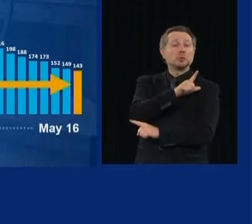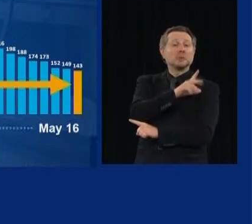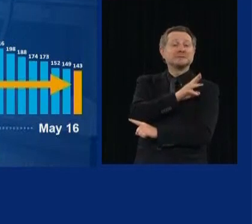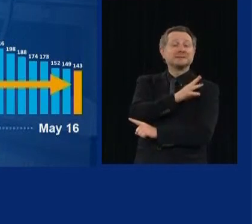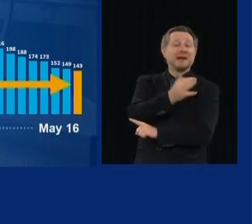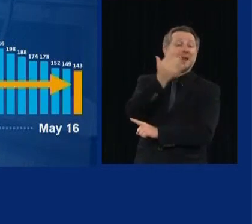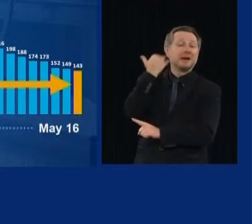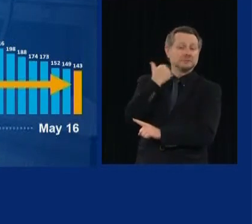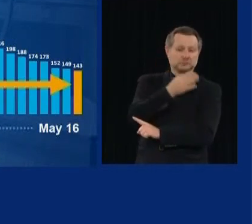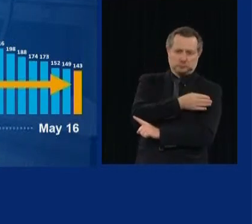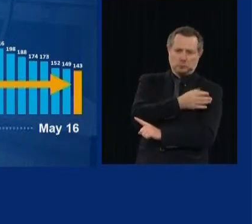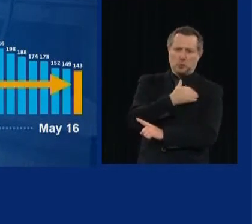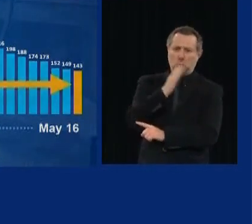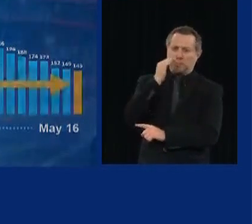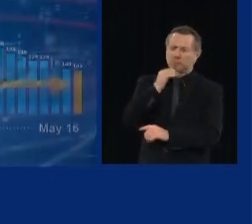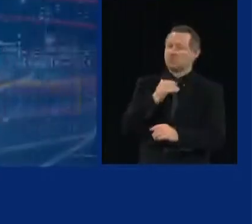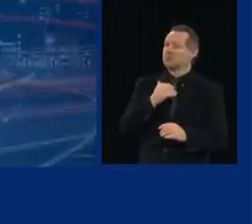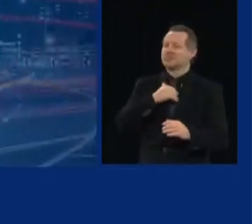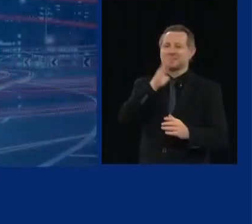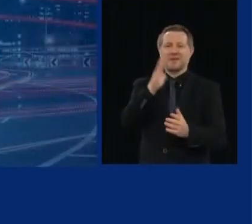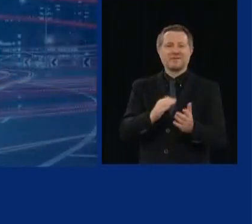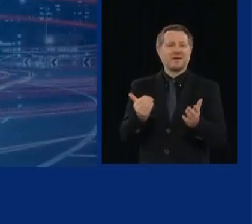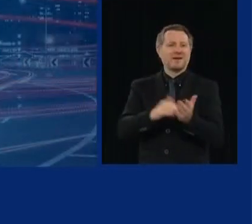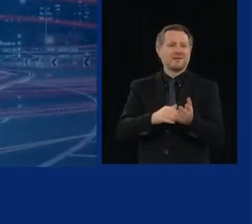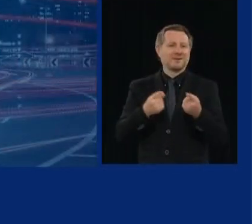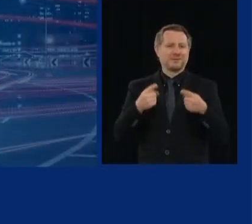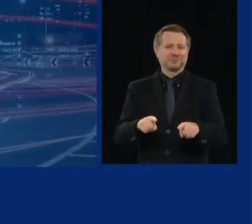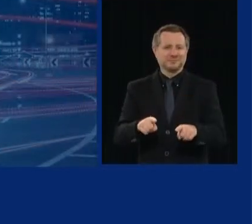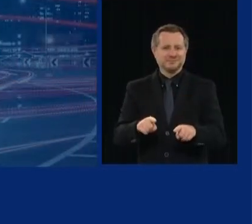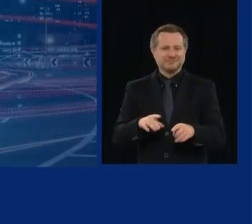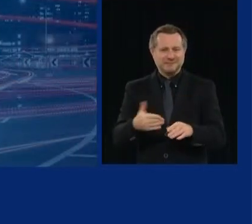AGAIN, WE'RITE ABOUT WHERE WE WERE WHEN WE STARTED.